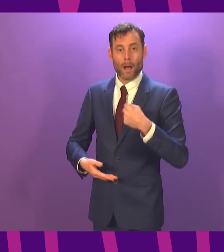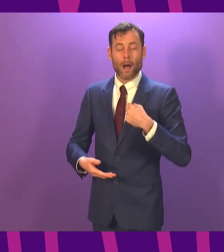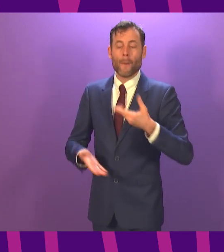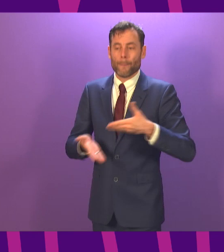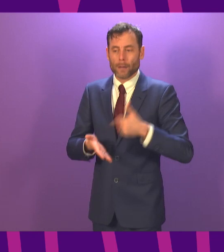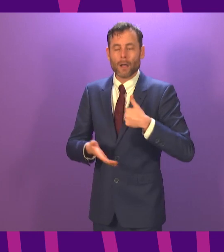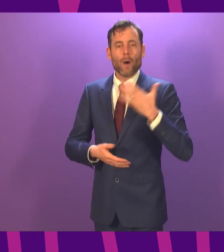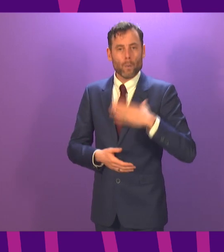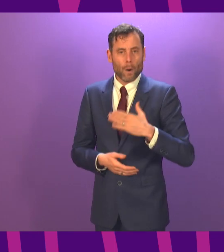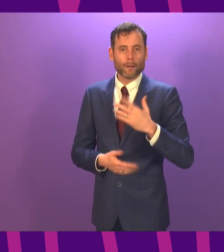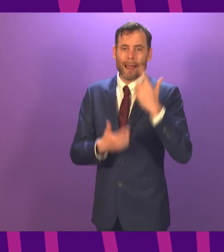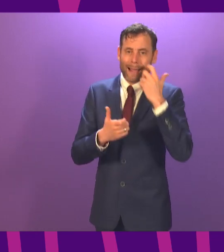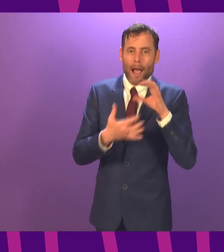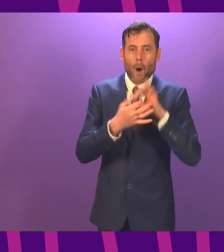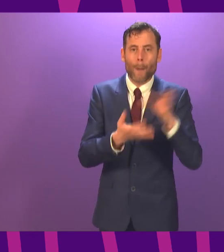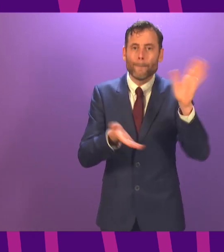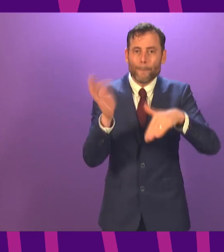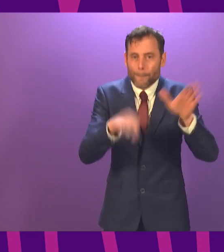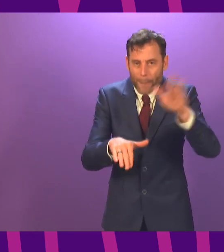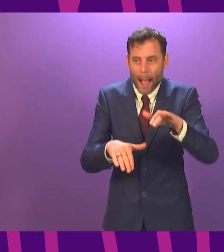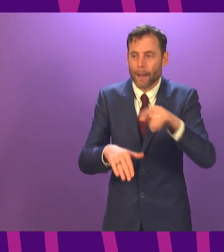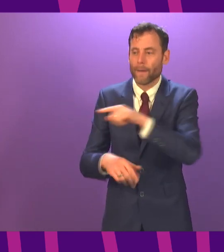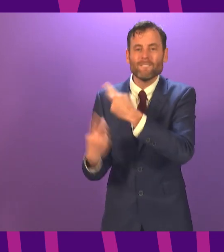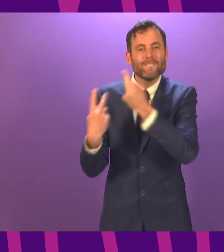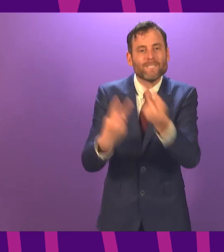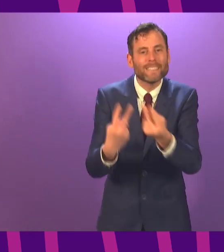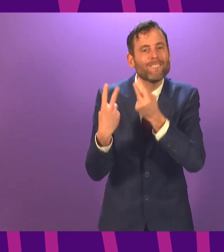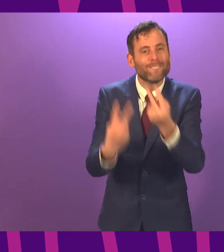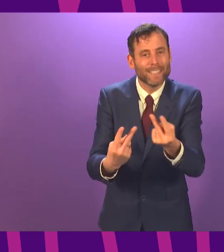up care homes to visitors. However, all of what we are doing at the moment—people might